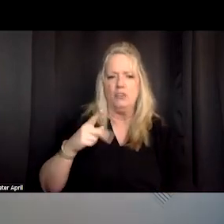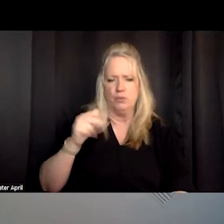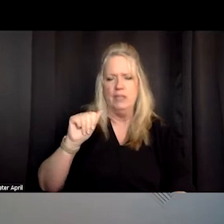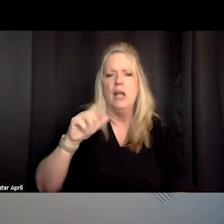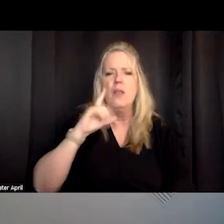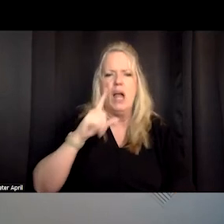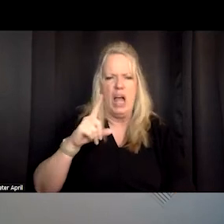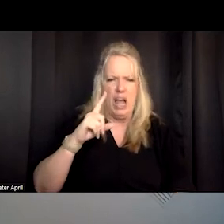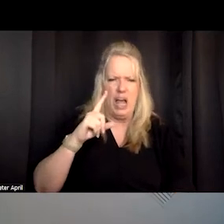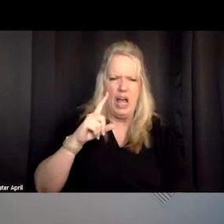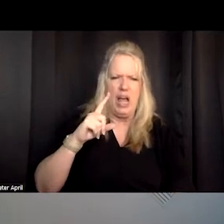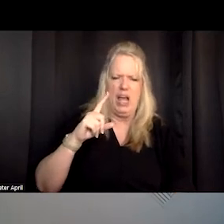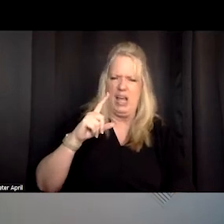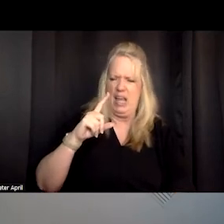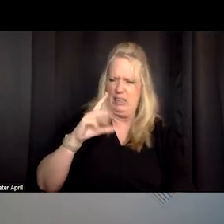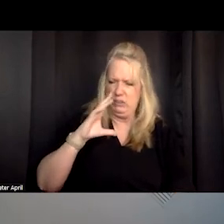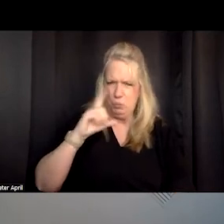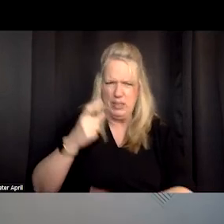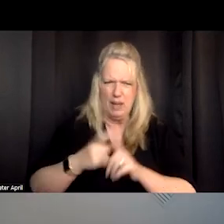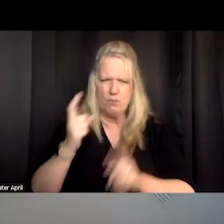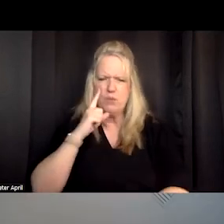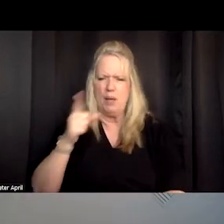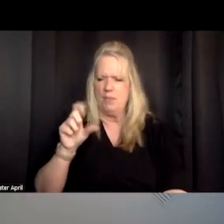DID WE HAVE A LINK FROM SAMHSA WEBSITE AS WELL. THINK YOU MENTIONED WE DO.